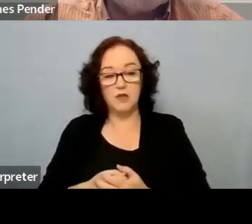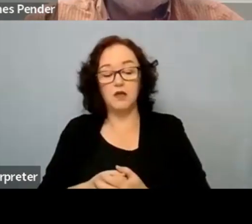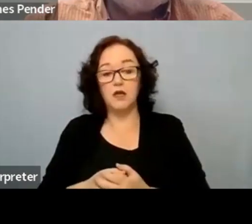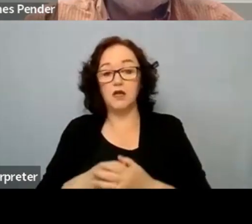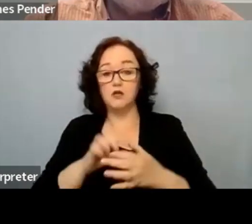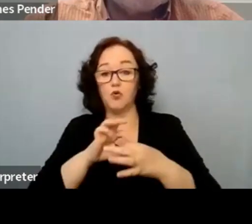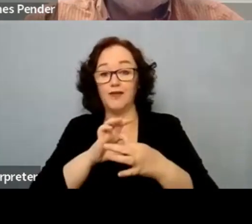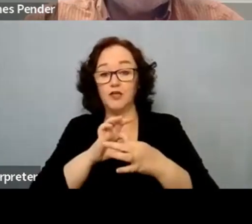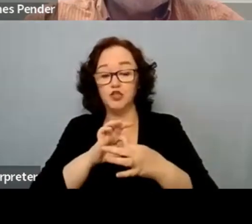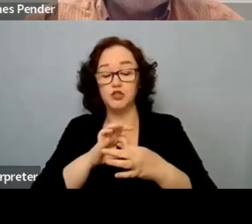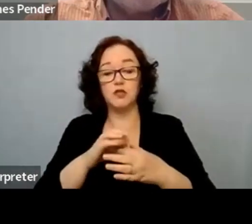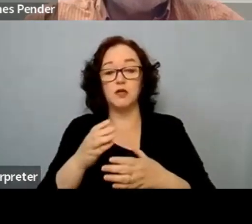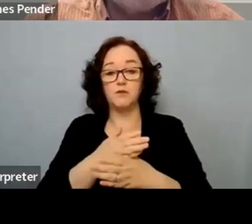screentime usage and TBI?